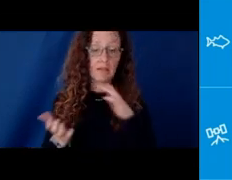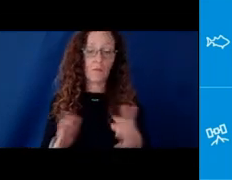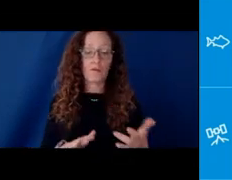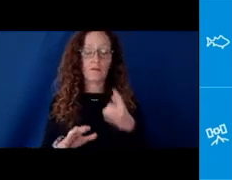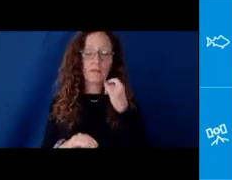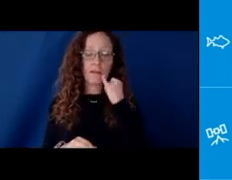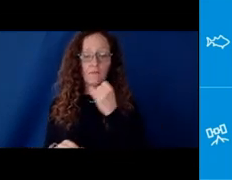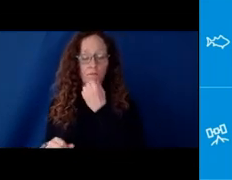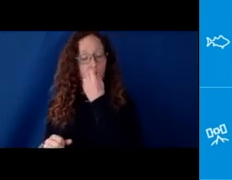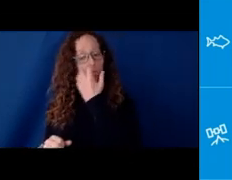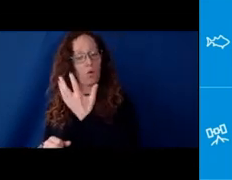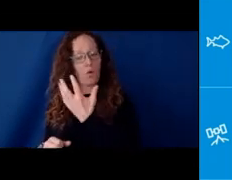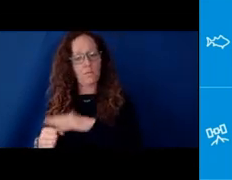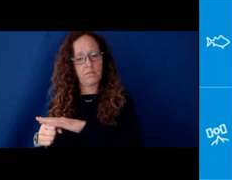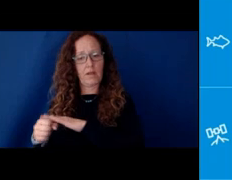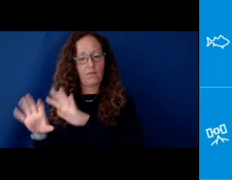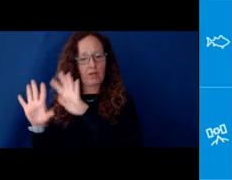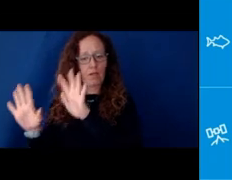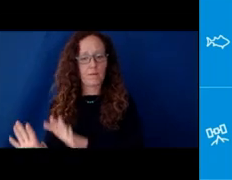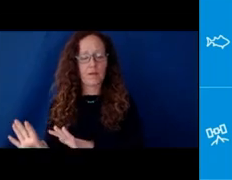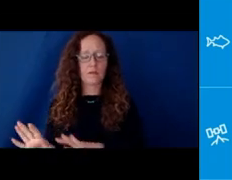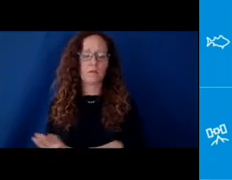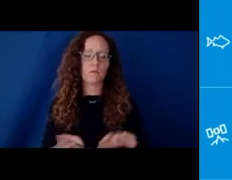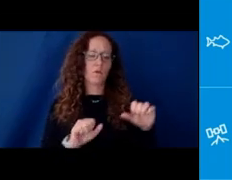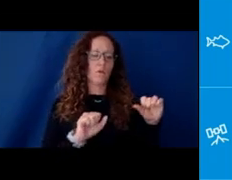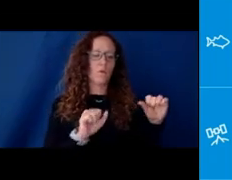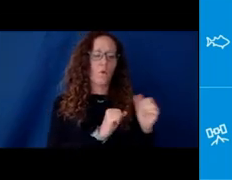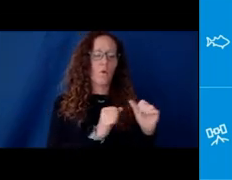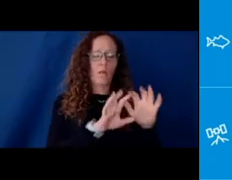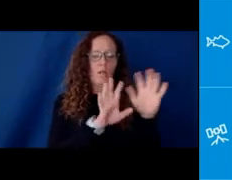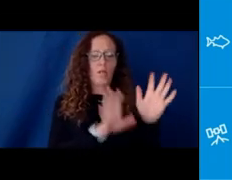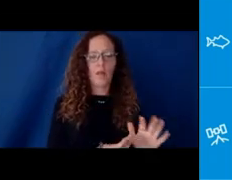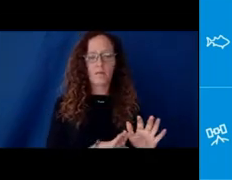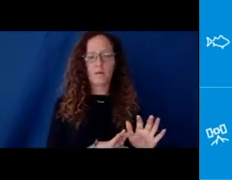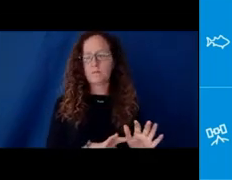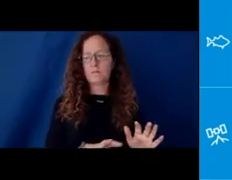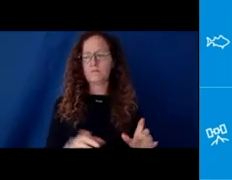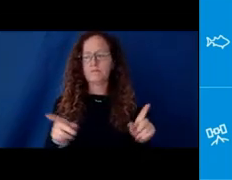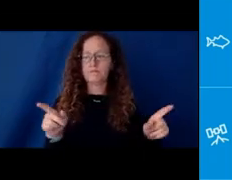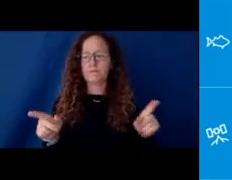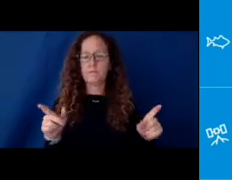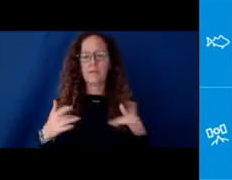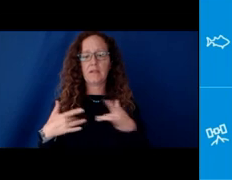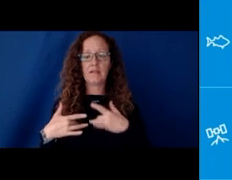and there are usually a J-shaped or a U-shaped curve. And, for example,